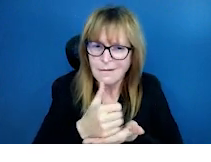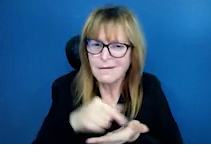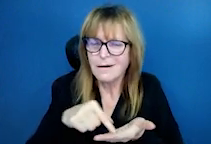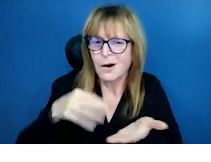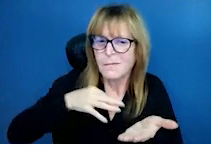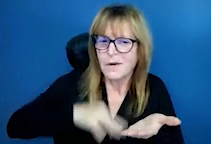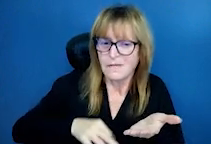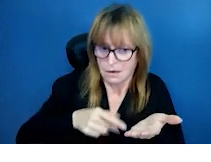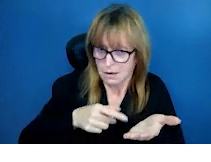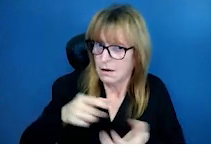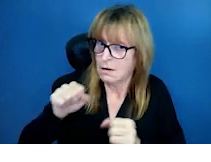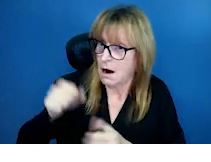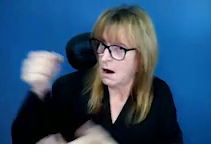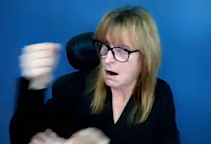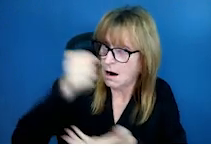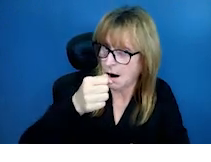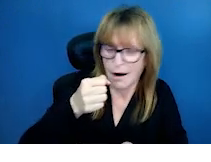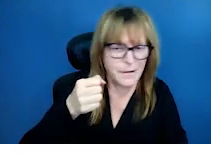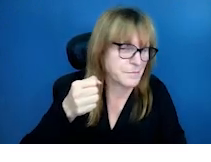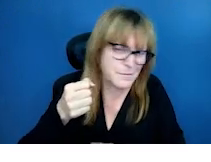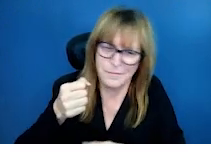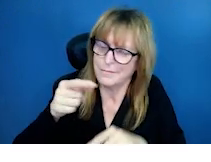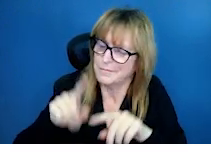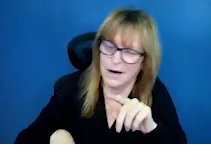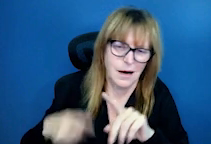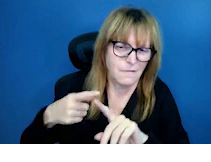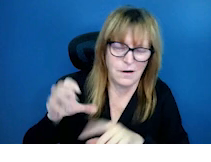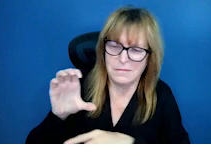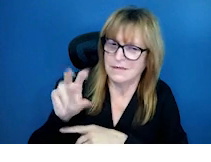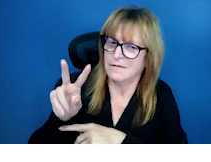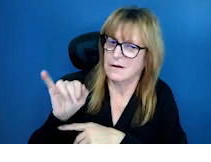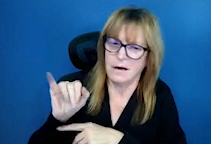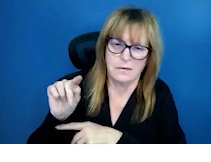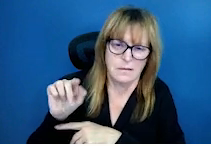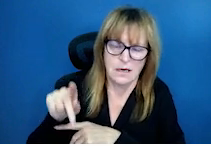It’s important to make sure the name of your organization is not that of a for-profit business.